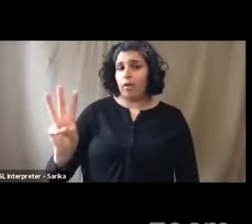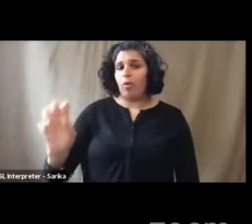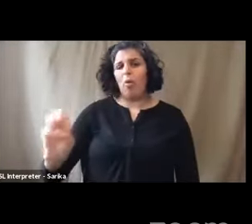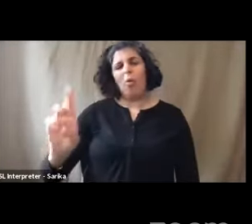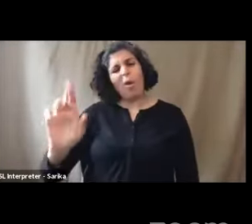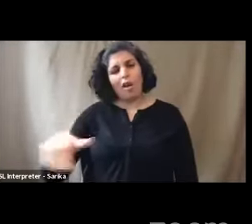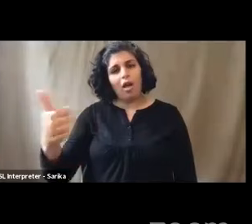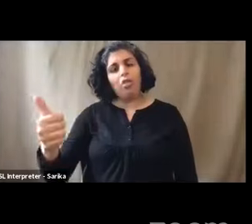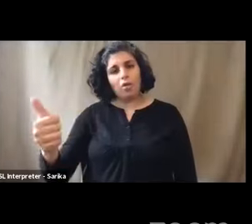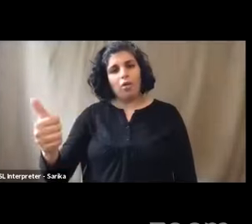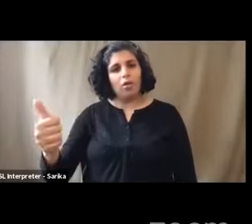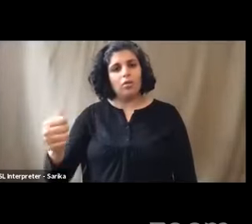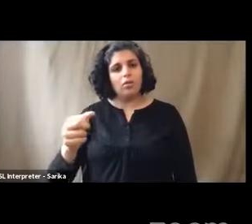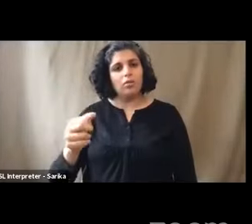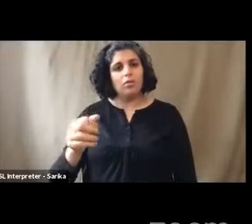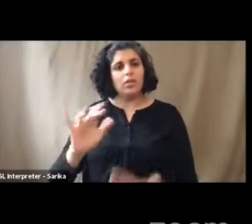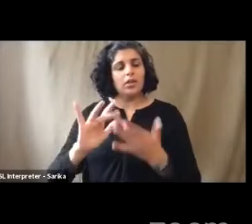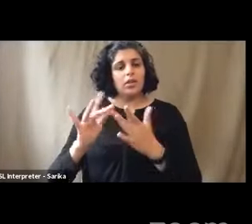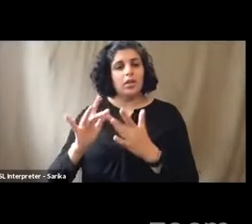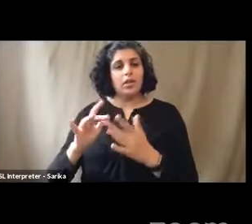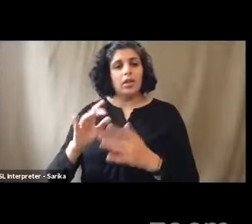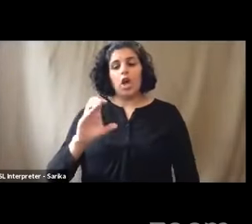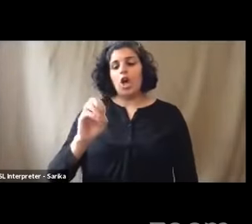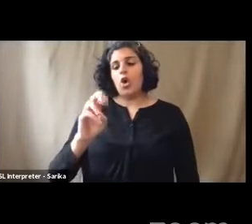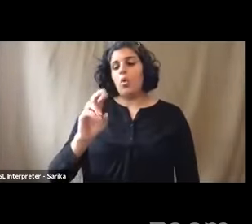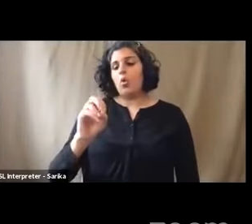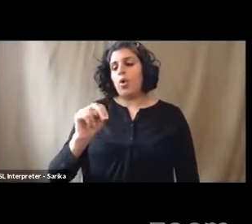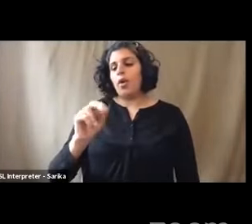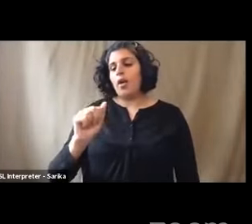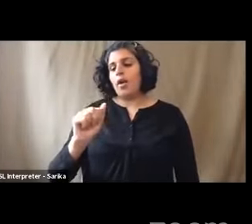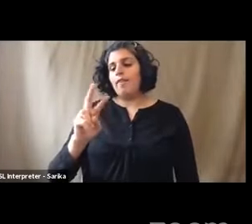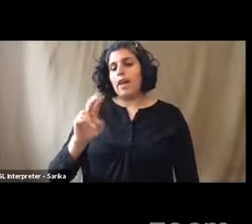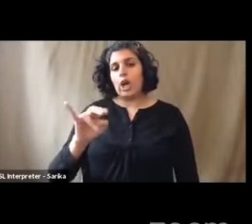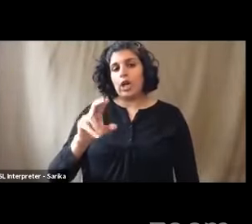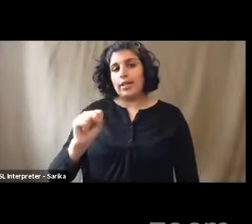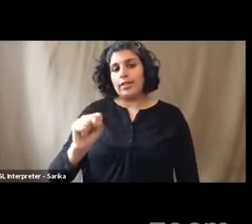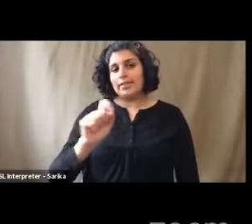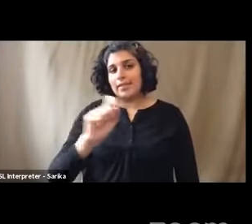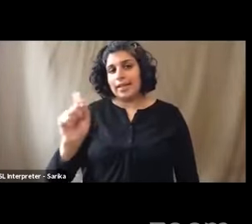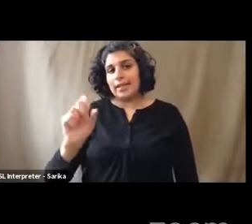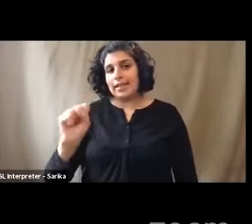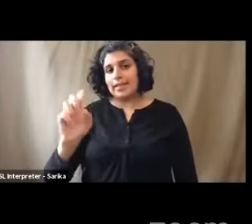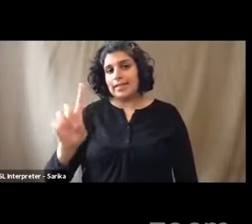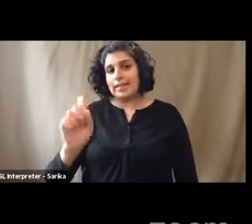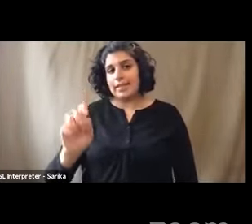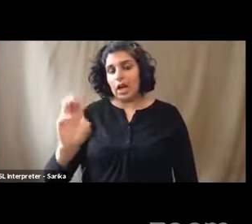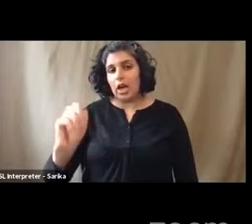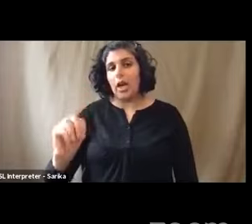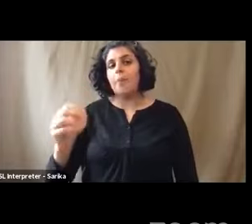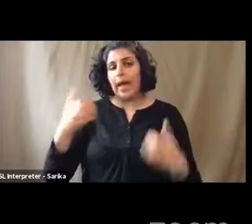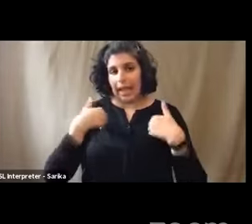The coronavirus-sd.com website also has a section on travel.